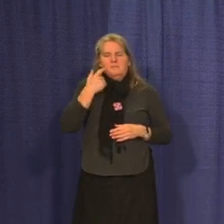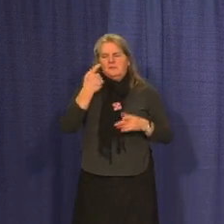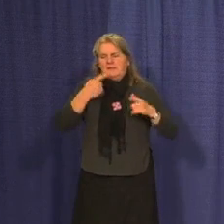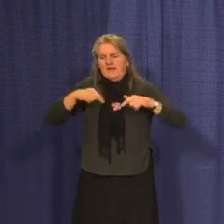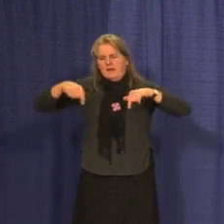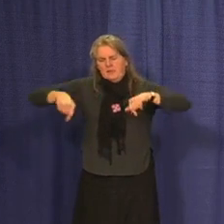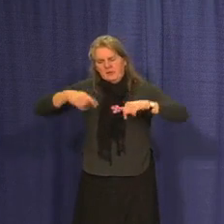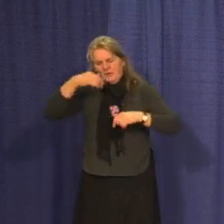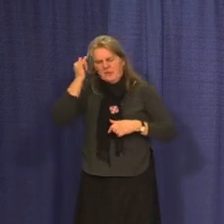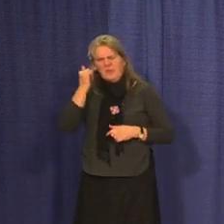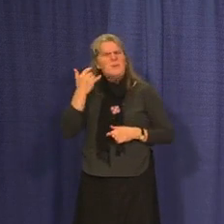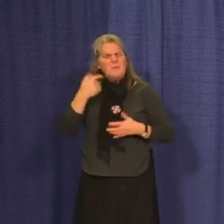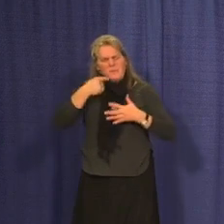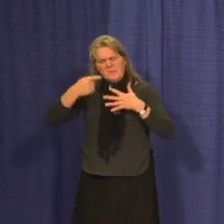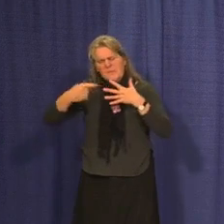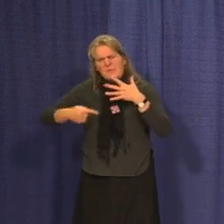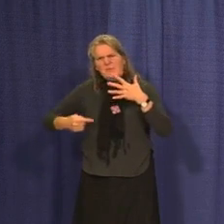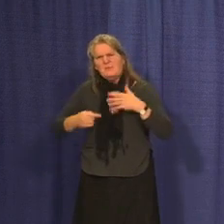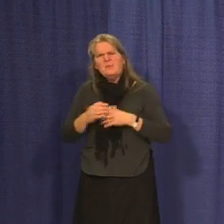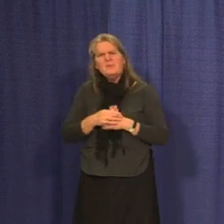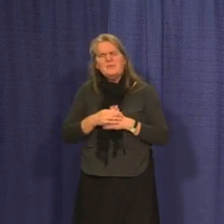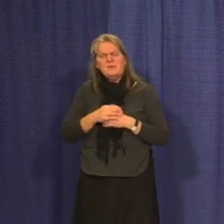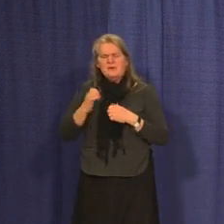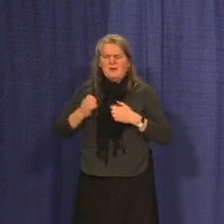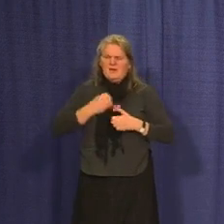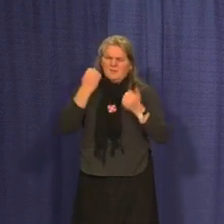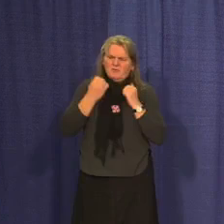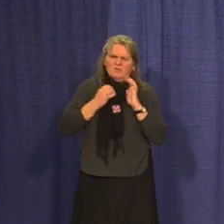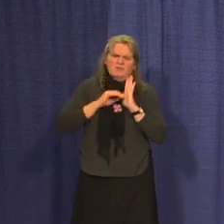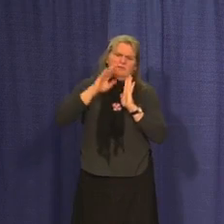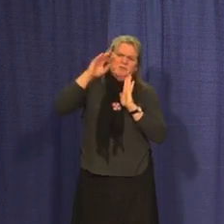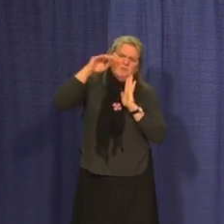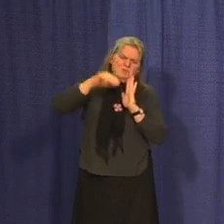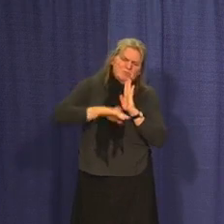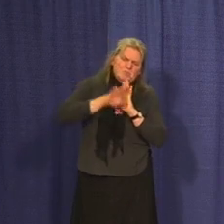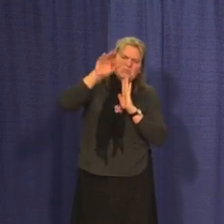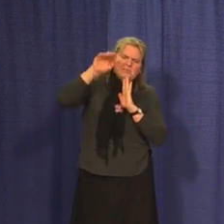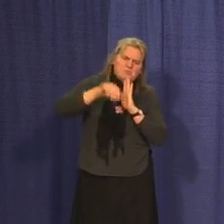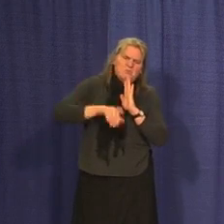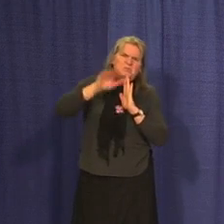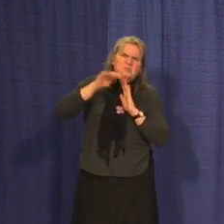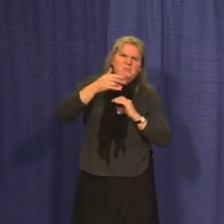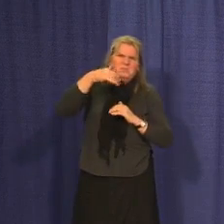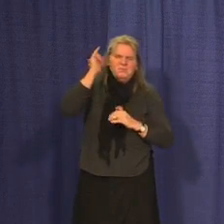well as dealing with recent events here. We have dealt with many emotional ups and downs here in